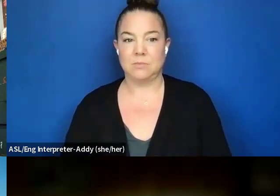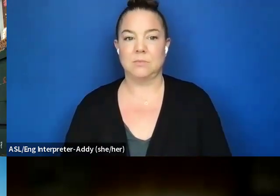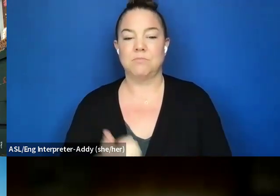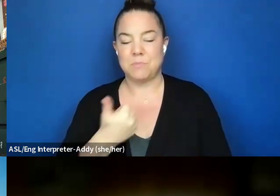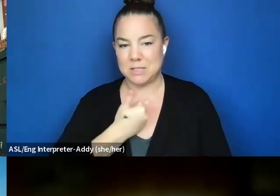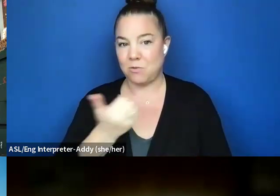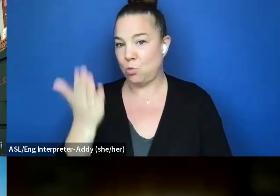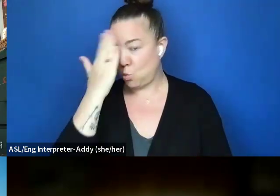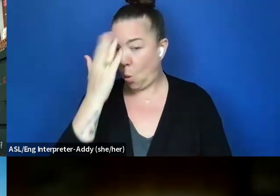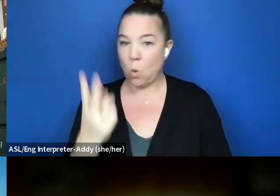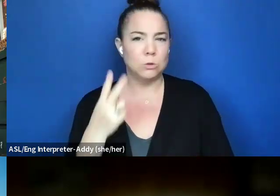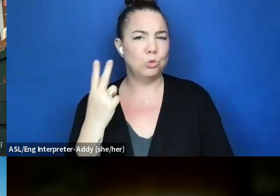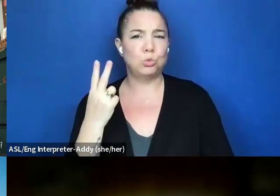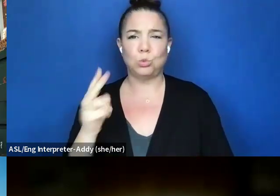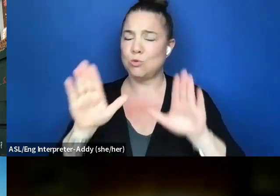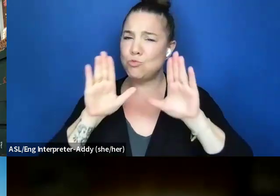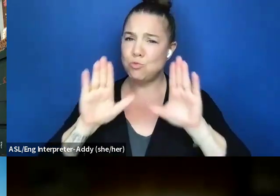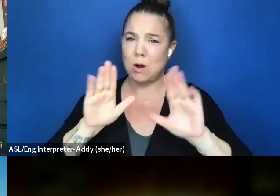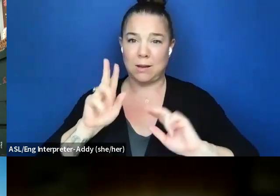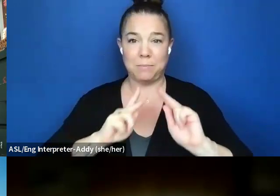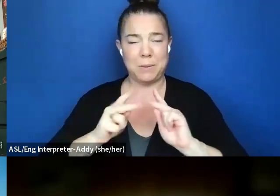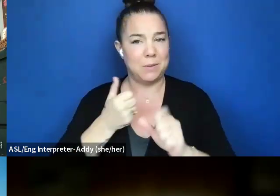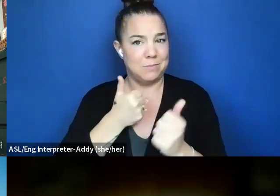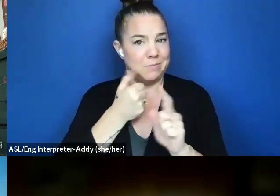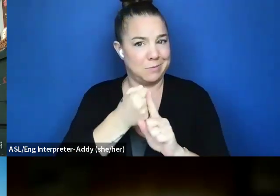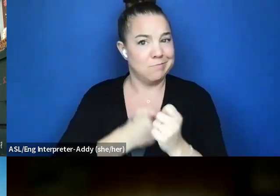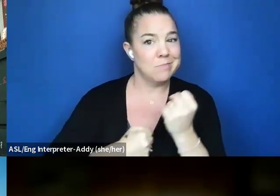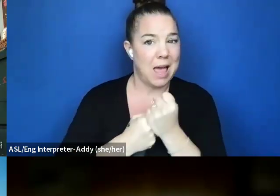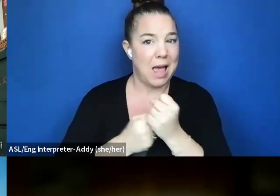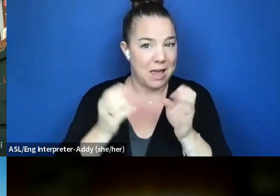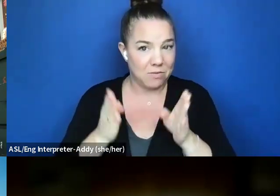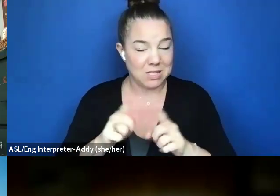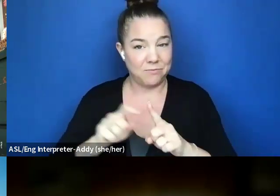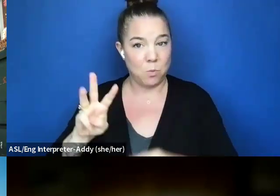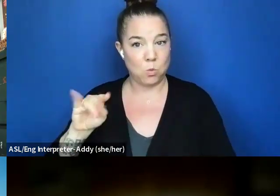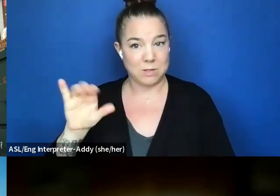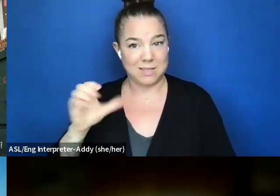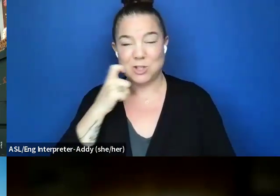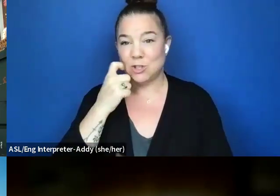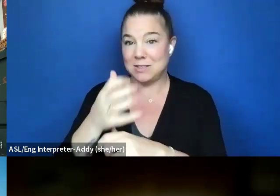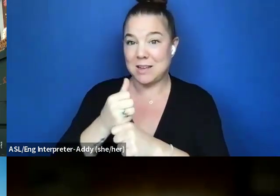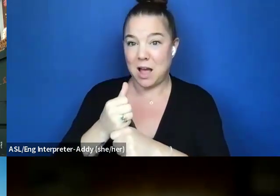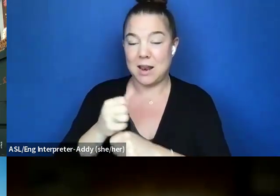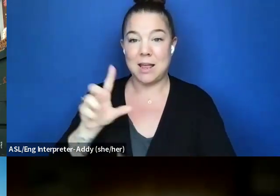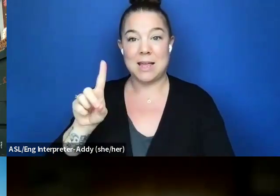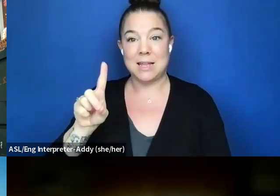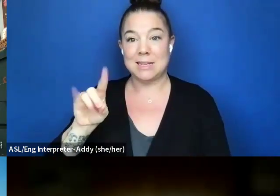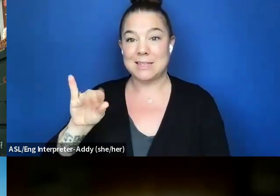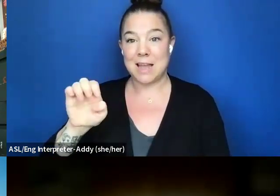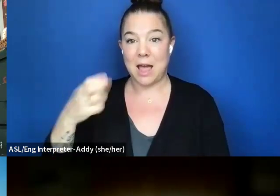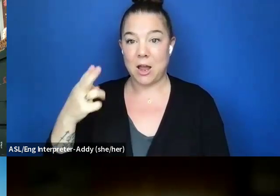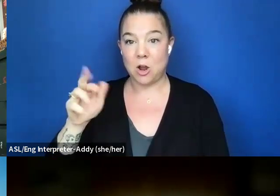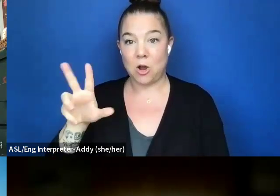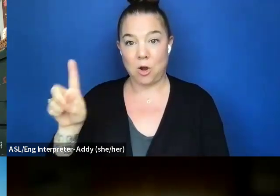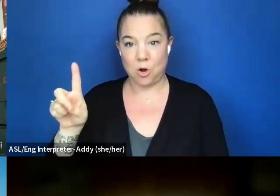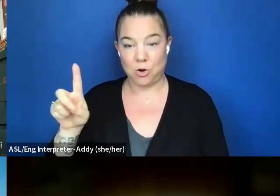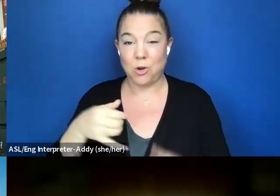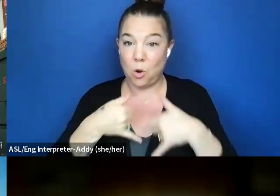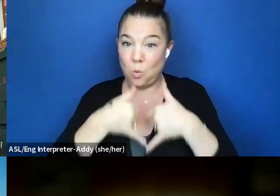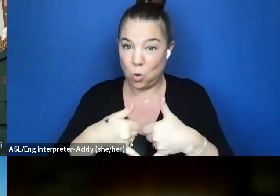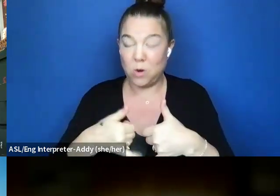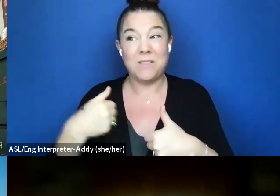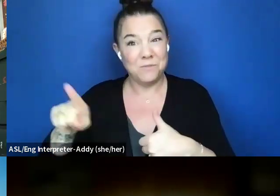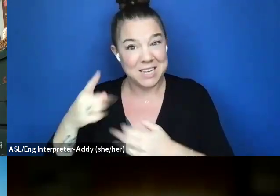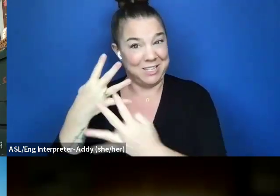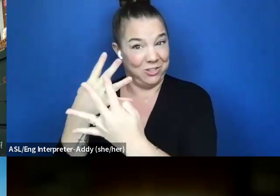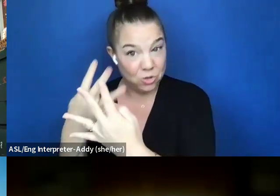Don Posh: great advocates from Wisconsin that just got the Diehard Award, and they've been to jail for justice. They've done things they've changed laws. They've made things happen.